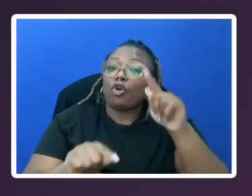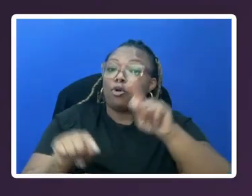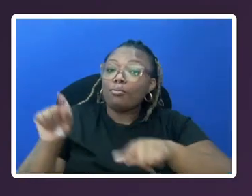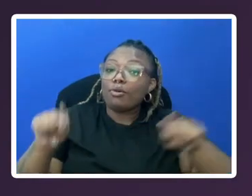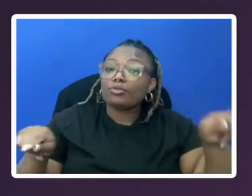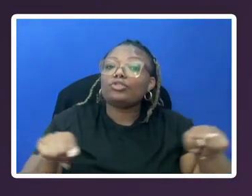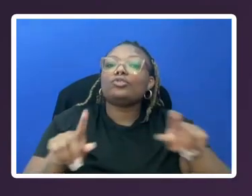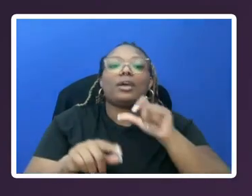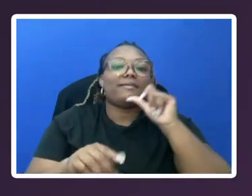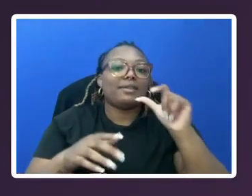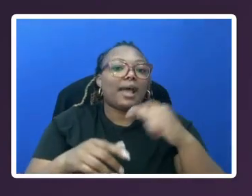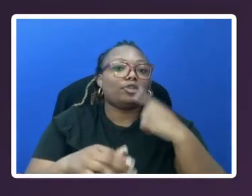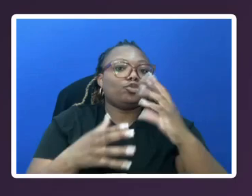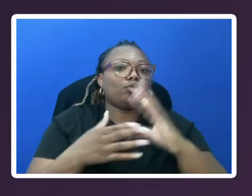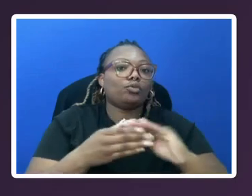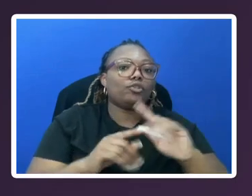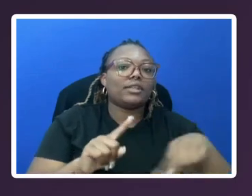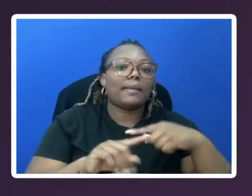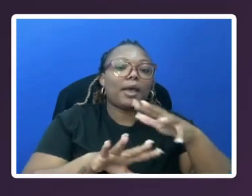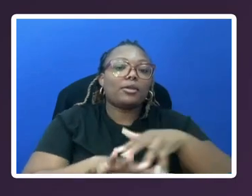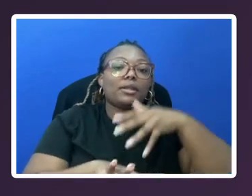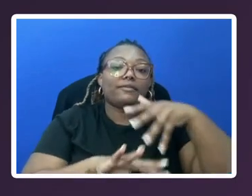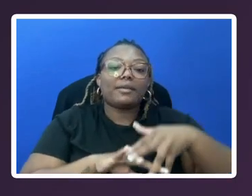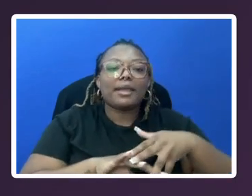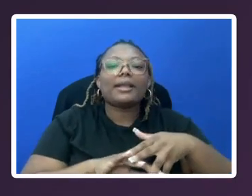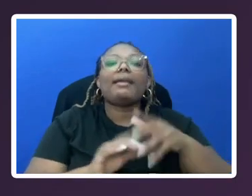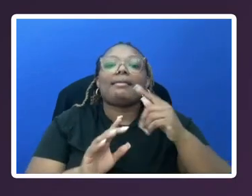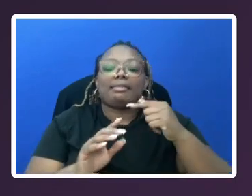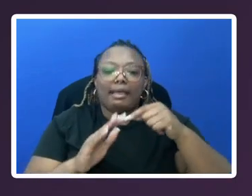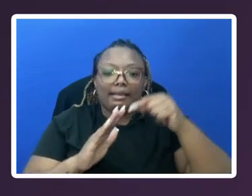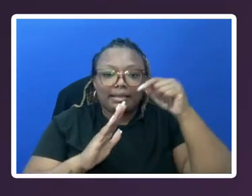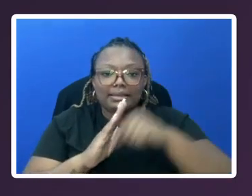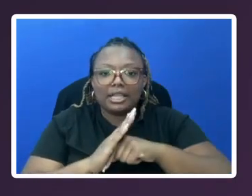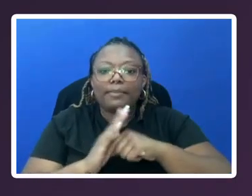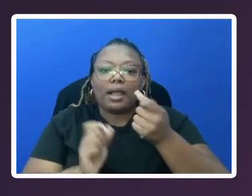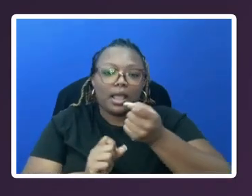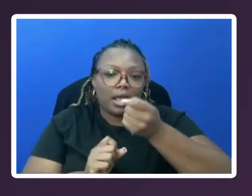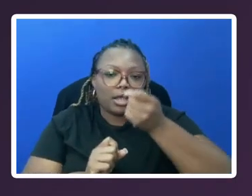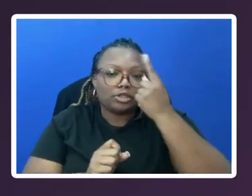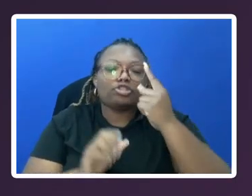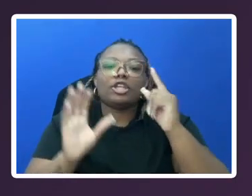Native Americans that can deepen and expand your teaching in the classroom.